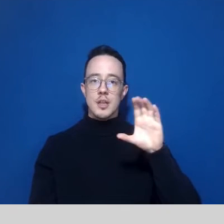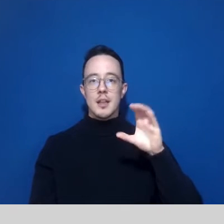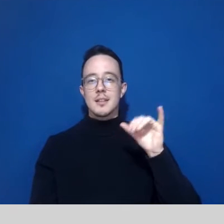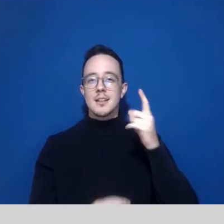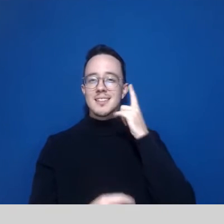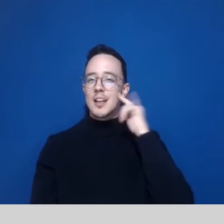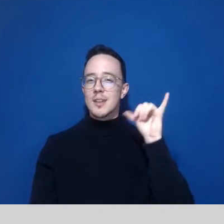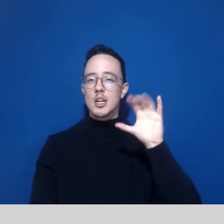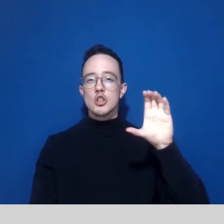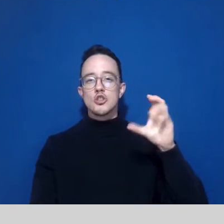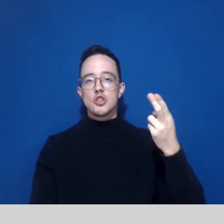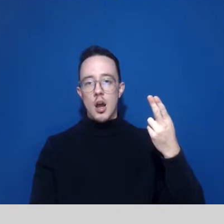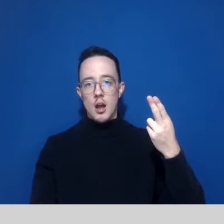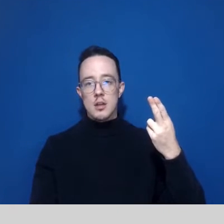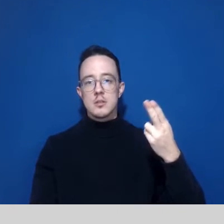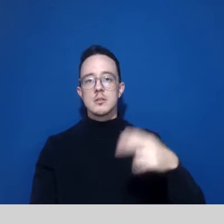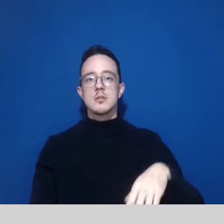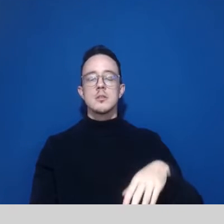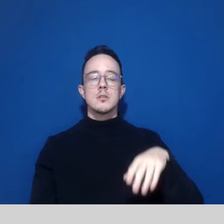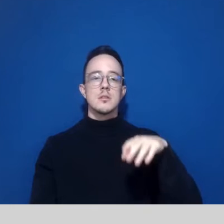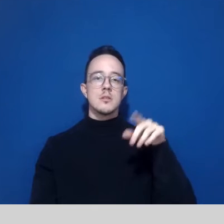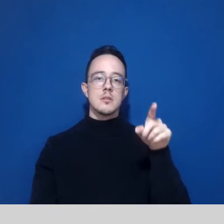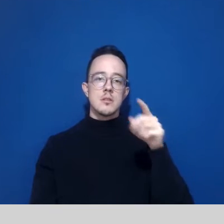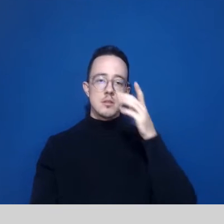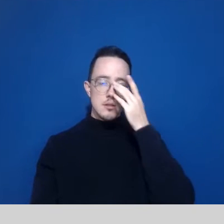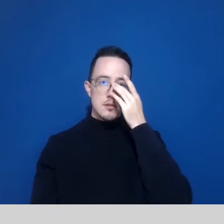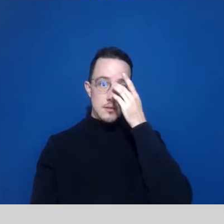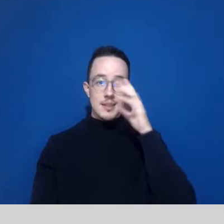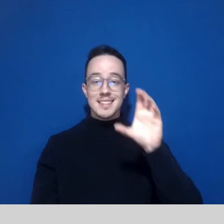which is the sound CH, like the last word cheapish, which means sharp.